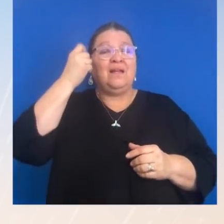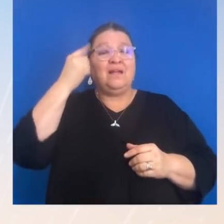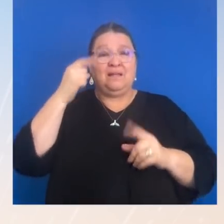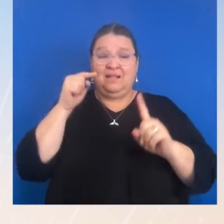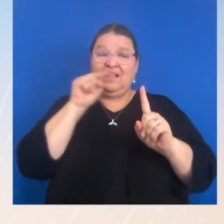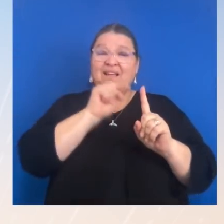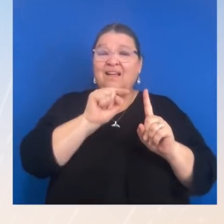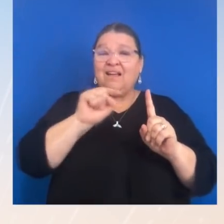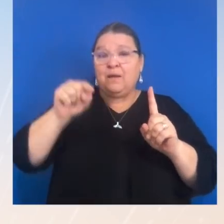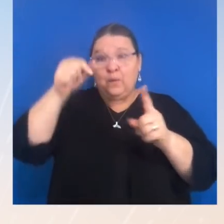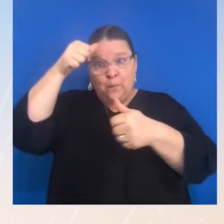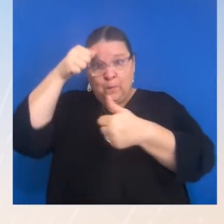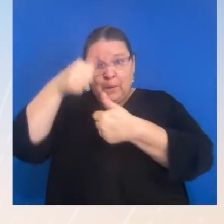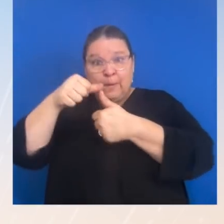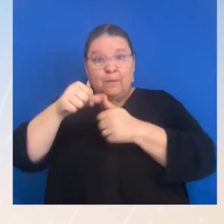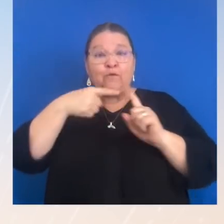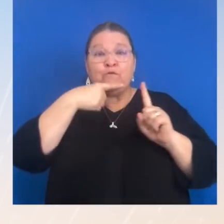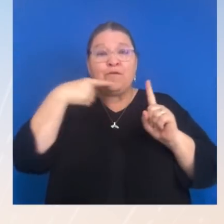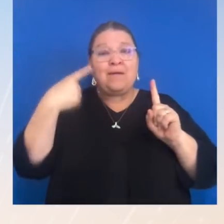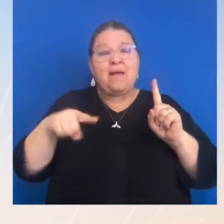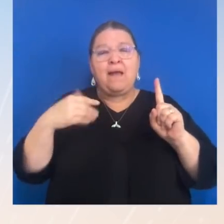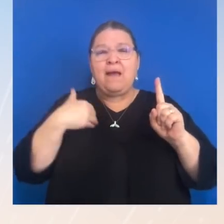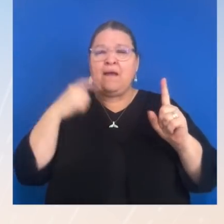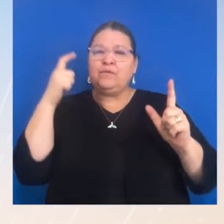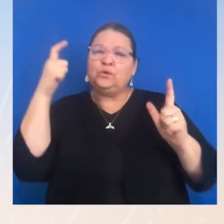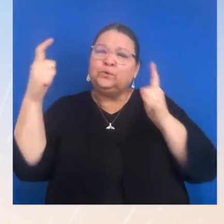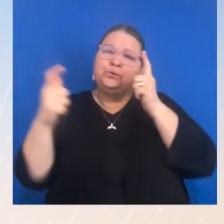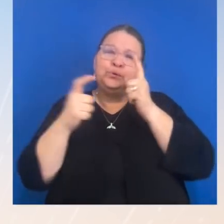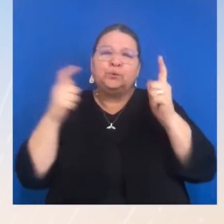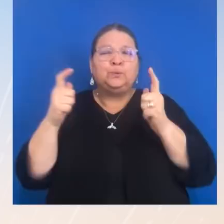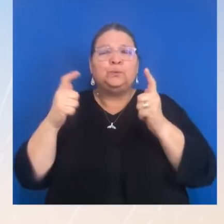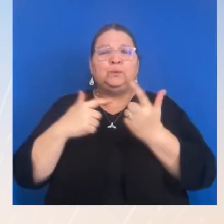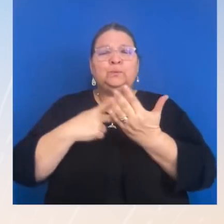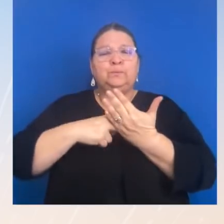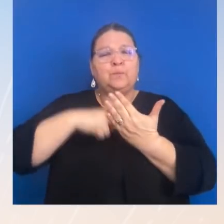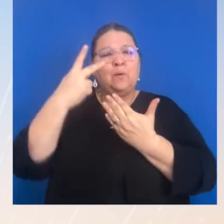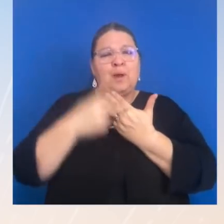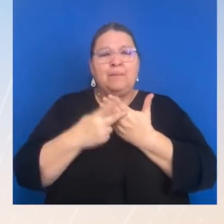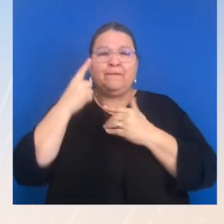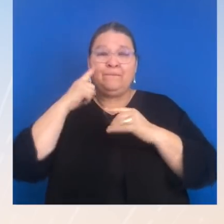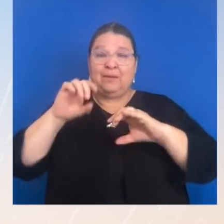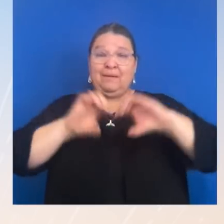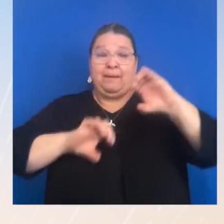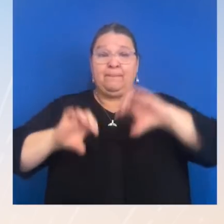the fact that they have used it in the past against dissidents on their soil and on NATO soil, that they --